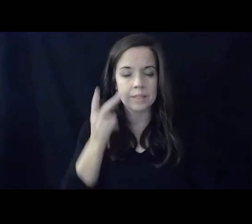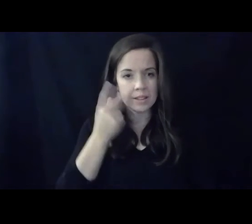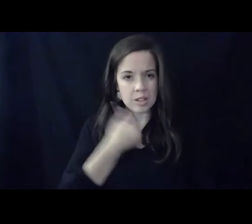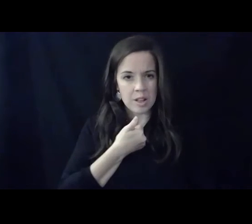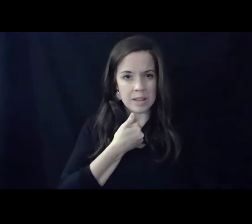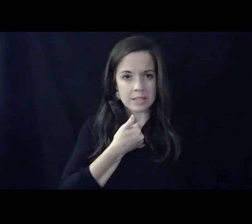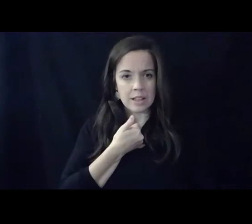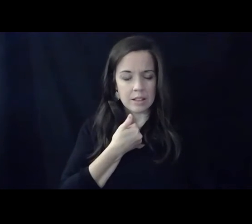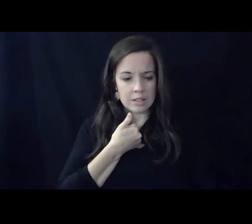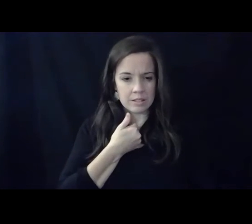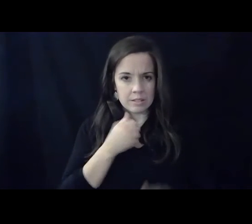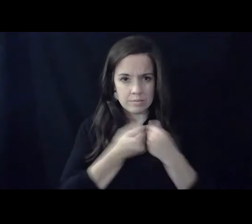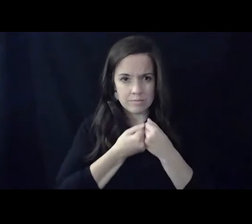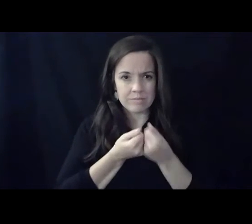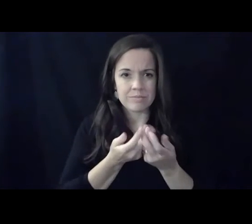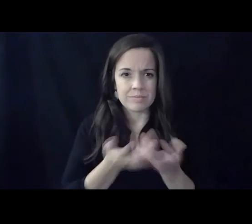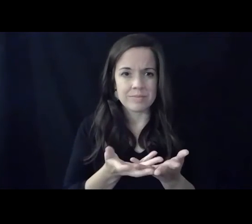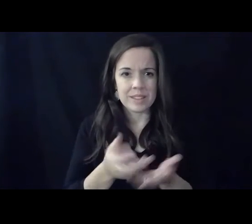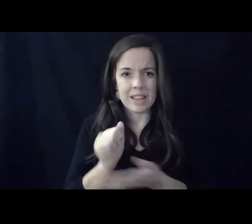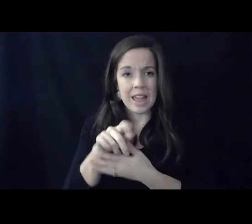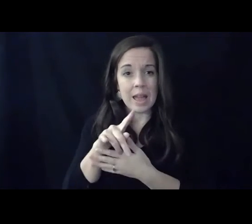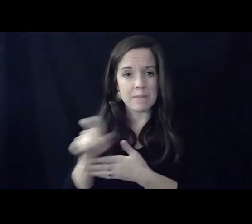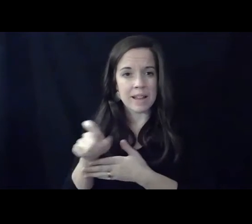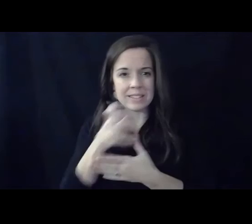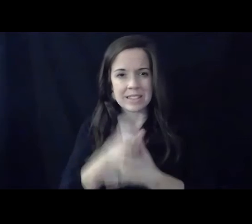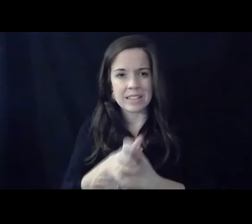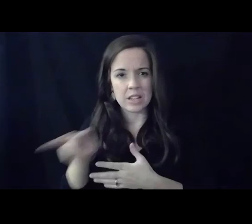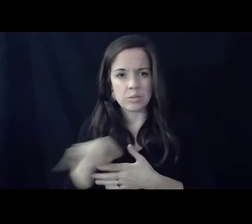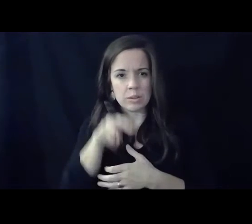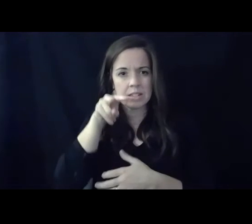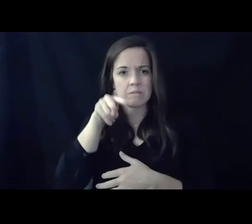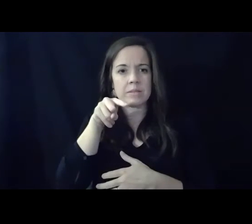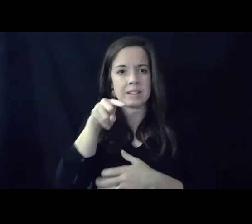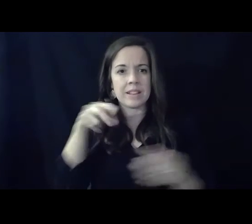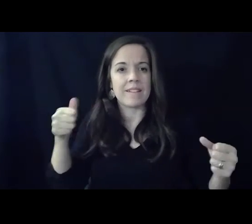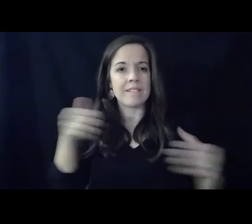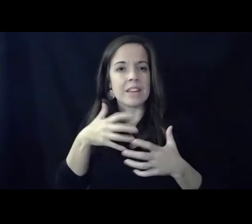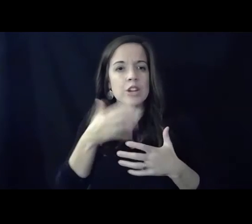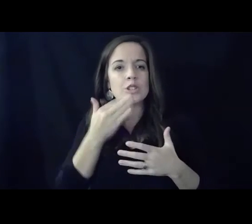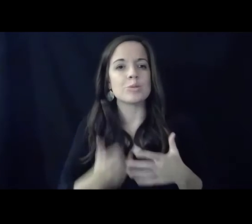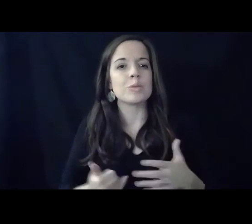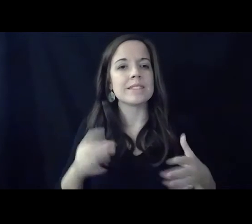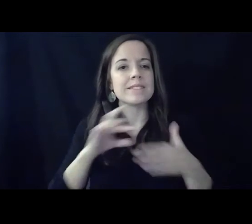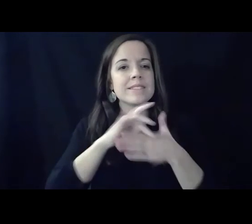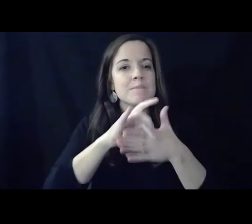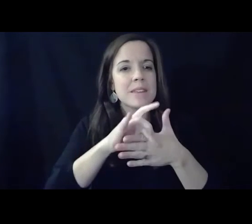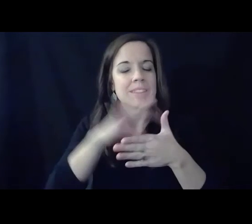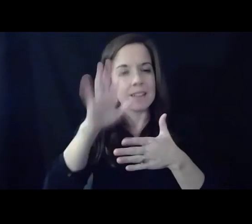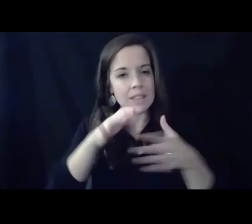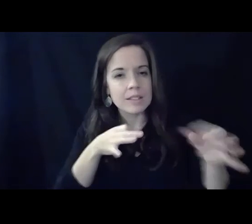apex and heat as witnessed from above. Fear sweetens the meat, and so explains the violence before every